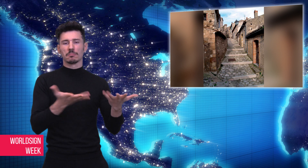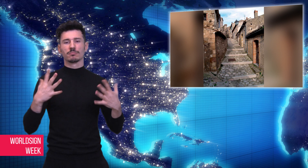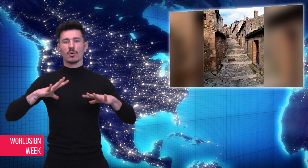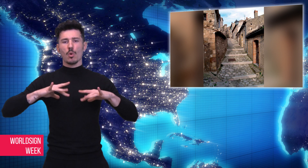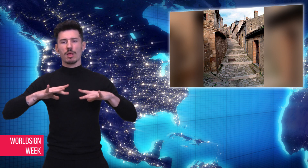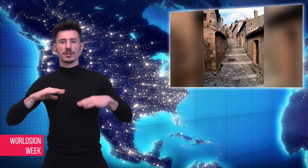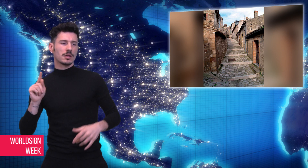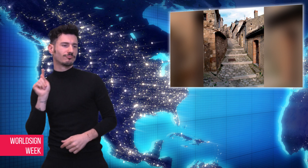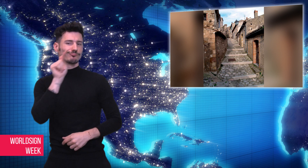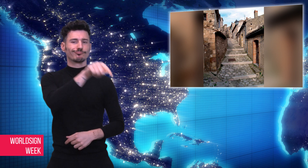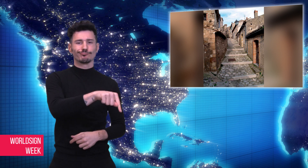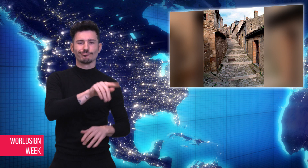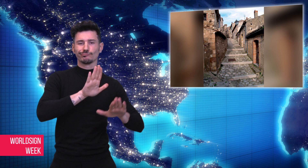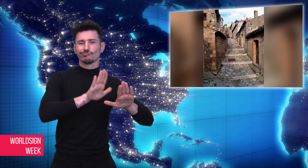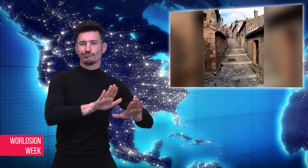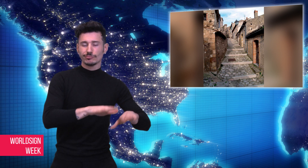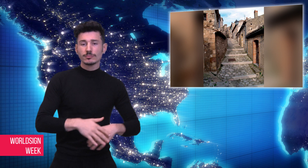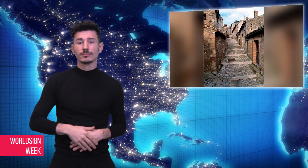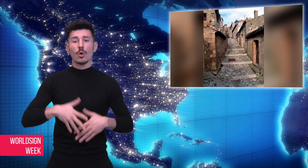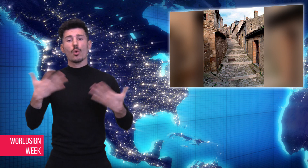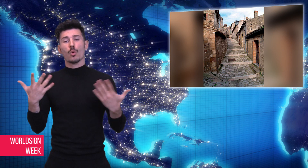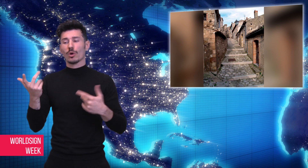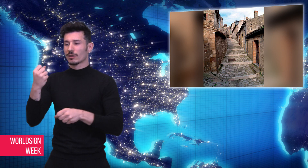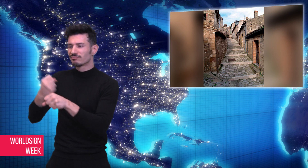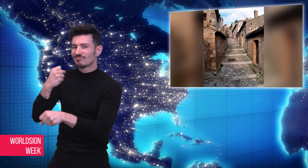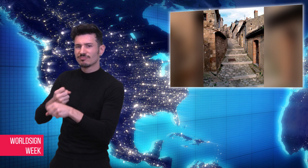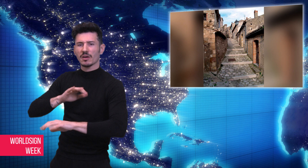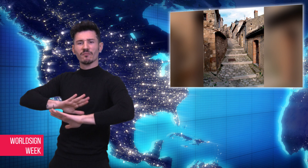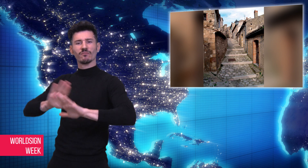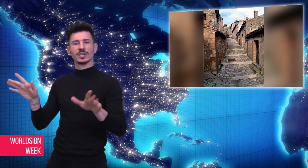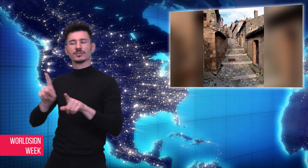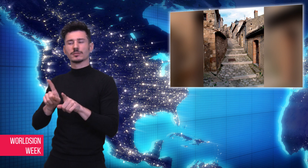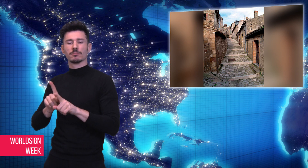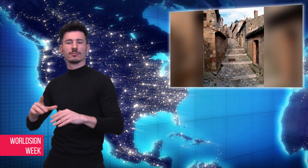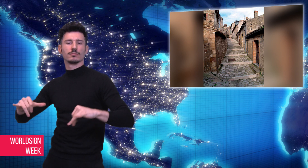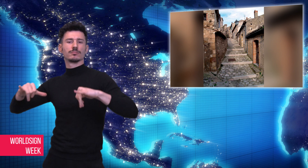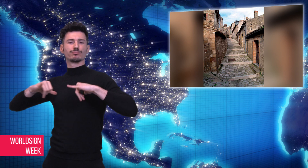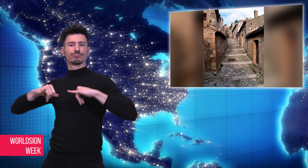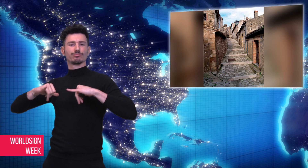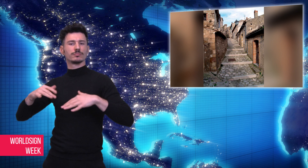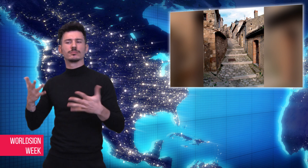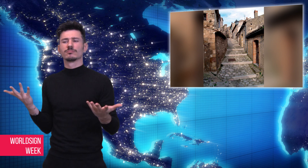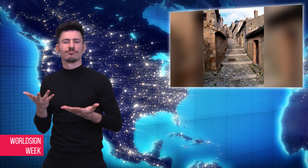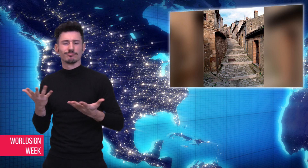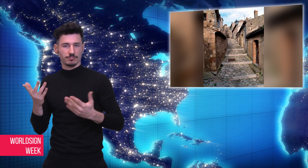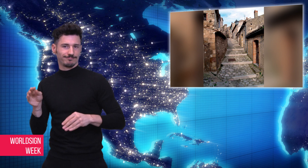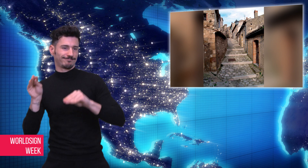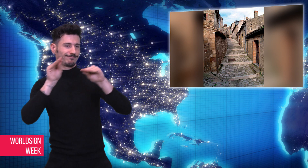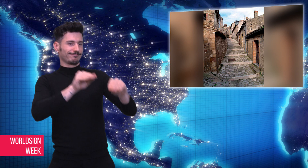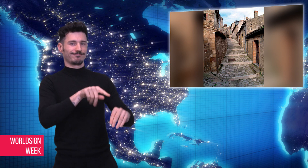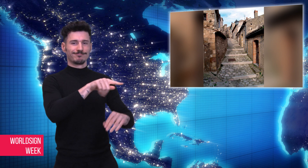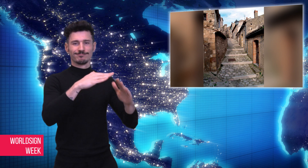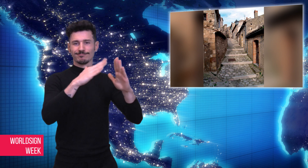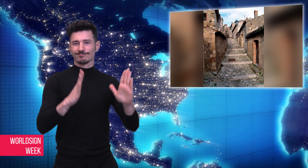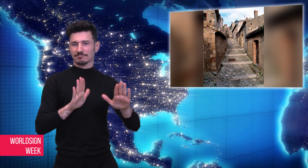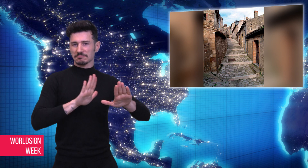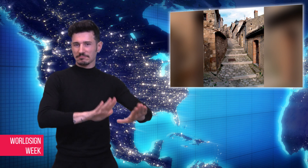Some buyers also buy a house as their holiday home or retirement home.